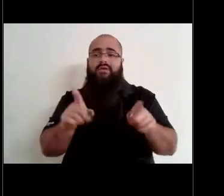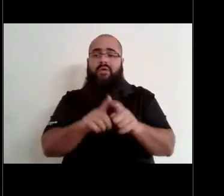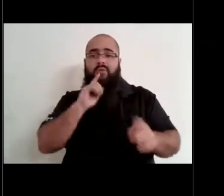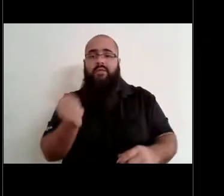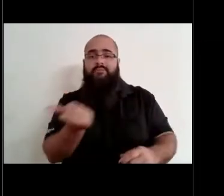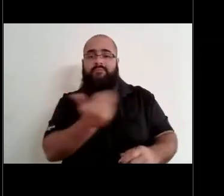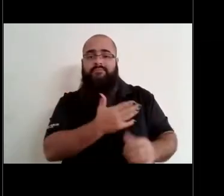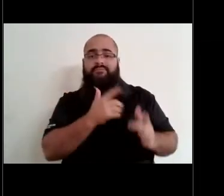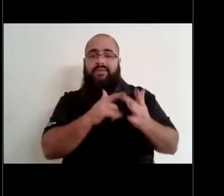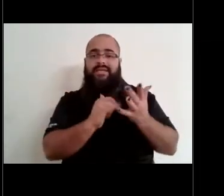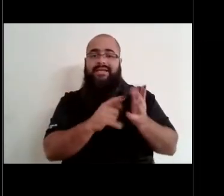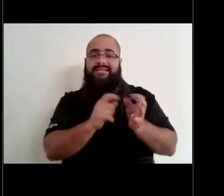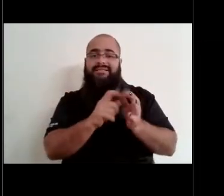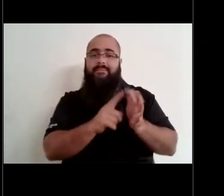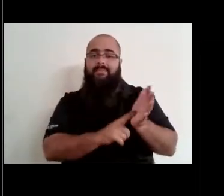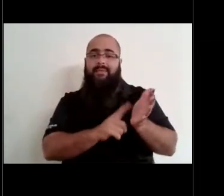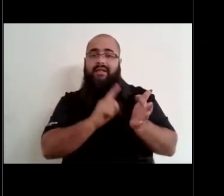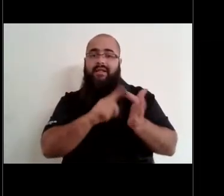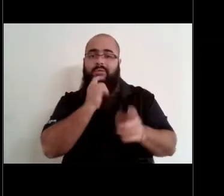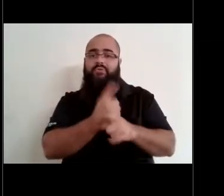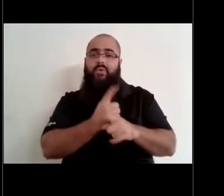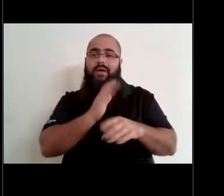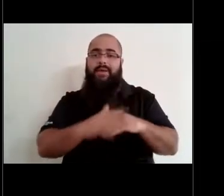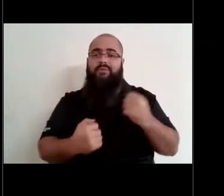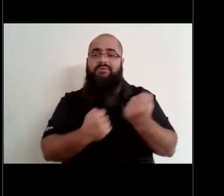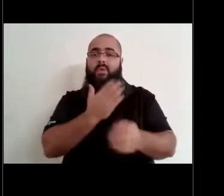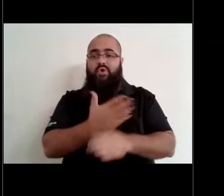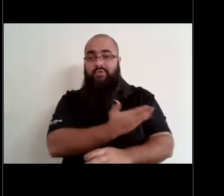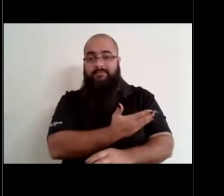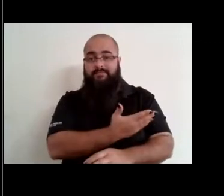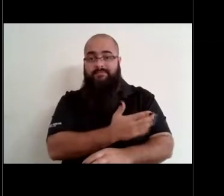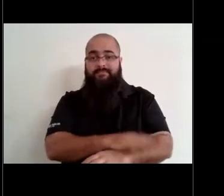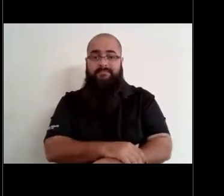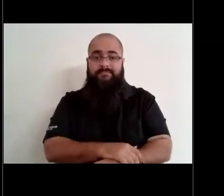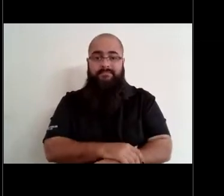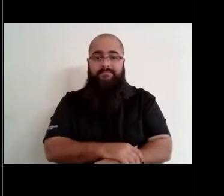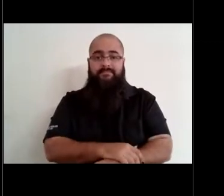domestic violence orders, compliance with those orders, any parenting orders in the